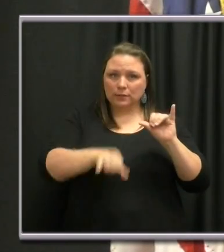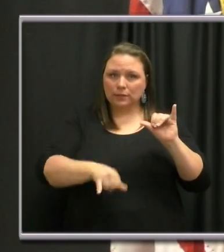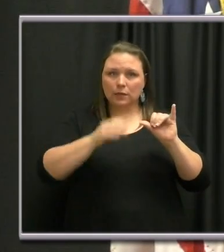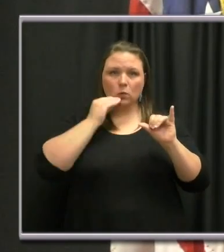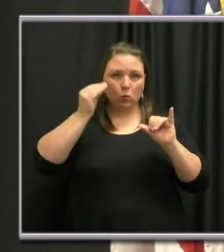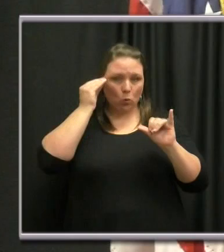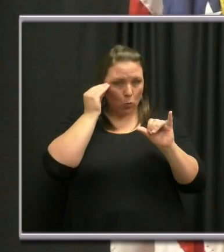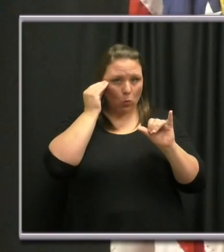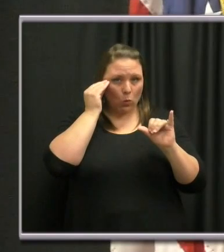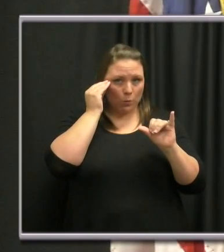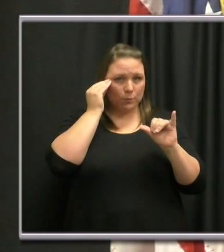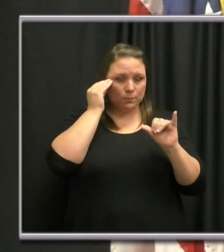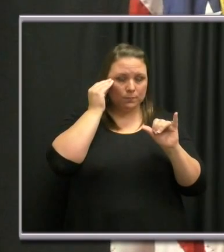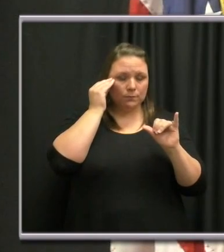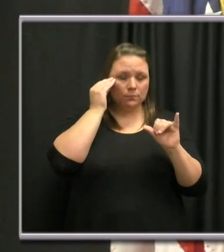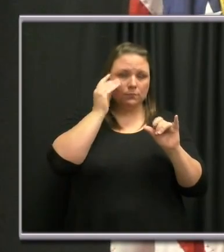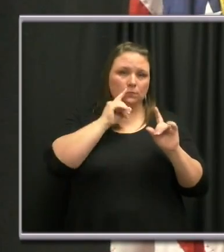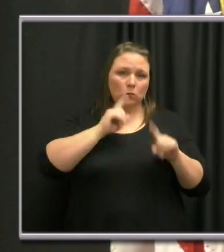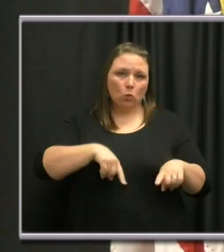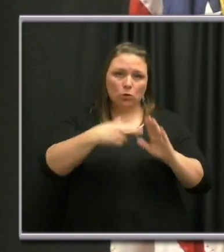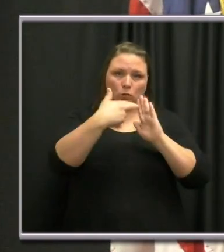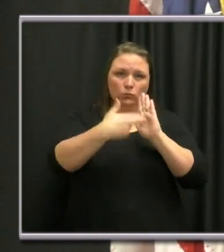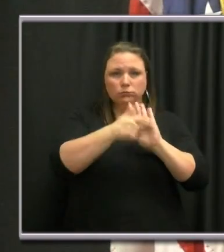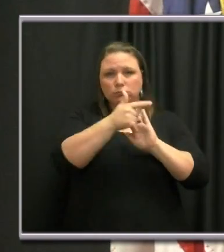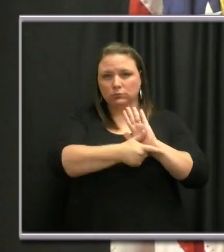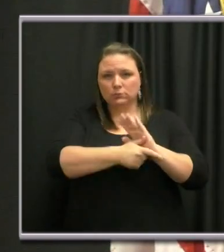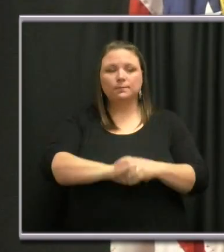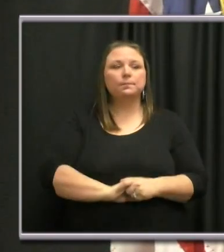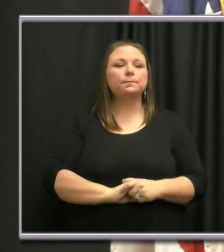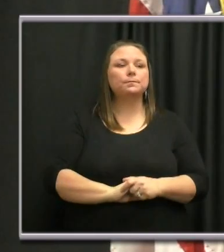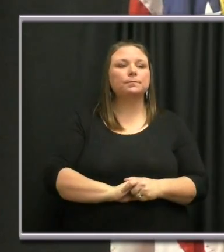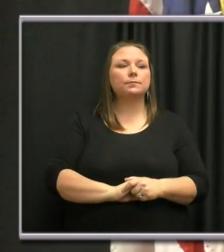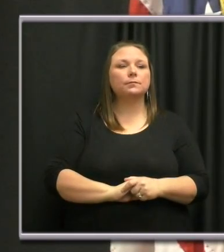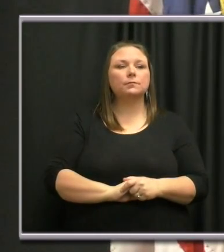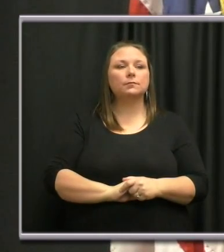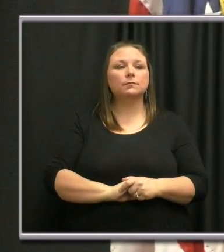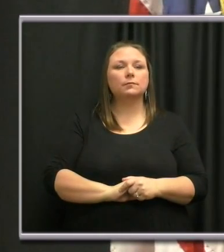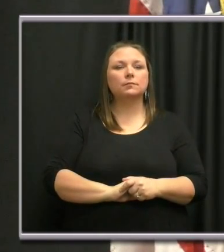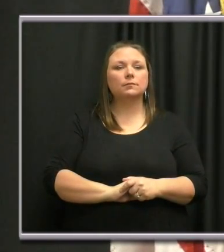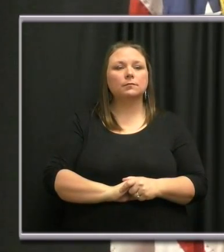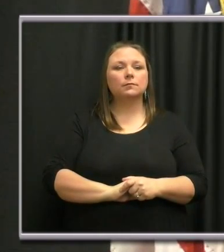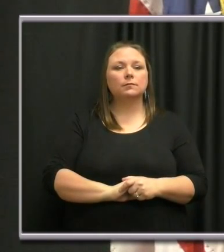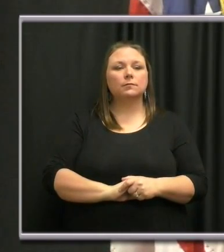THE END DATE IS EXACTLY OF THE-